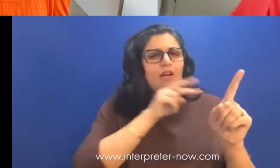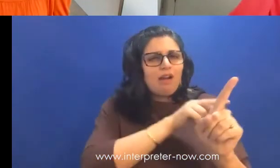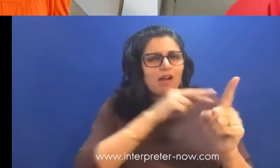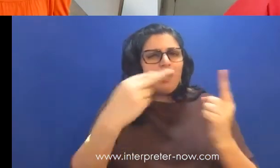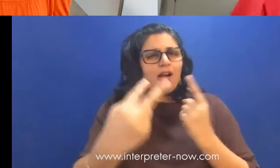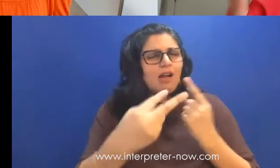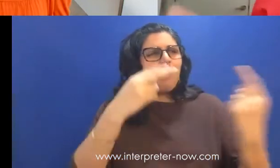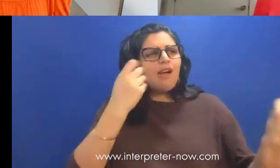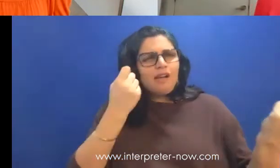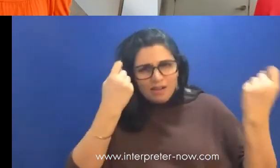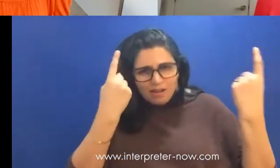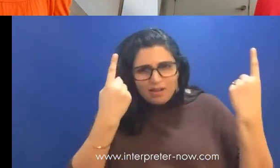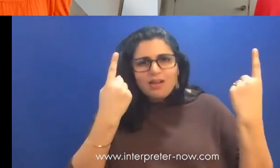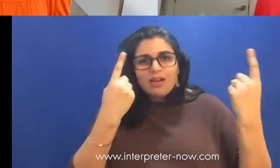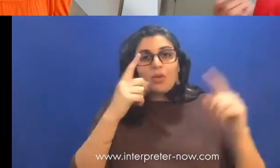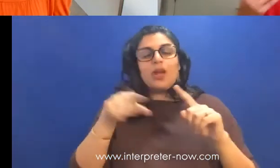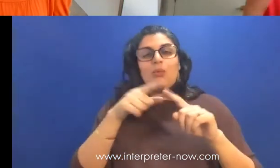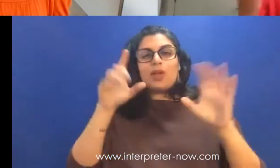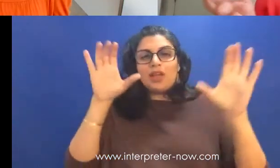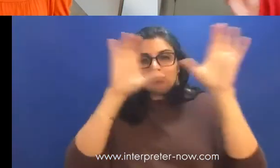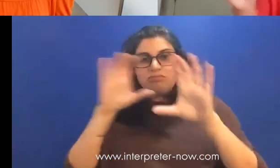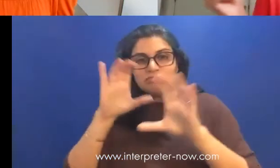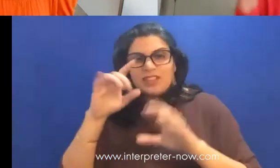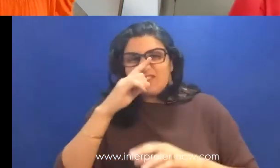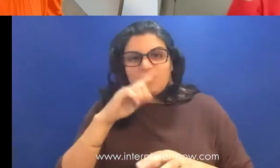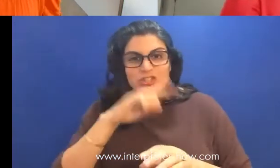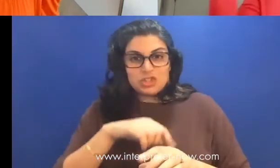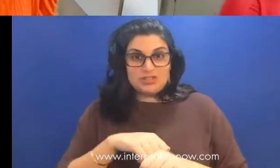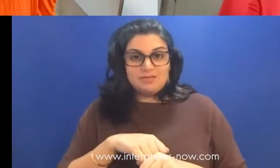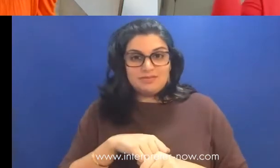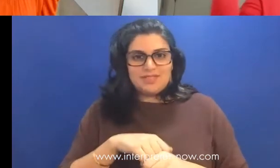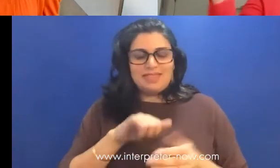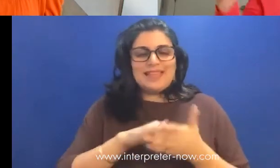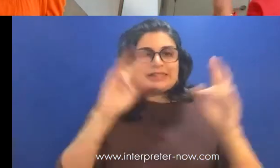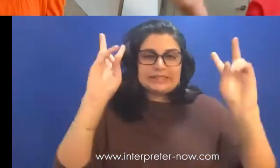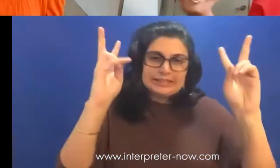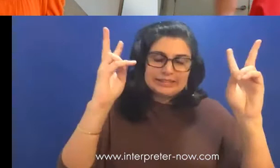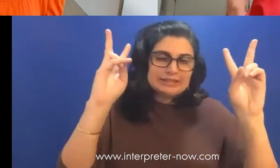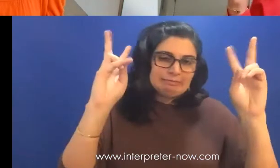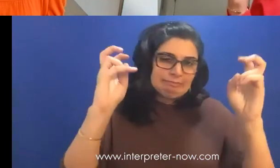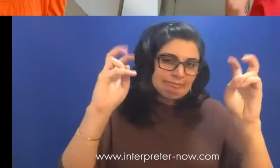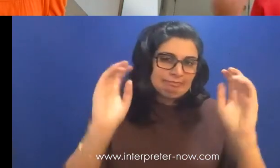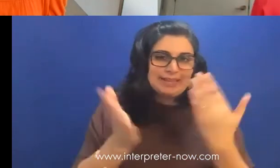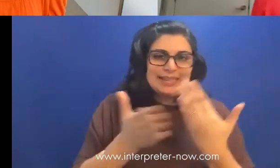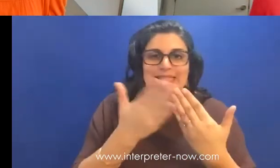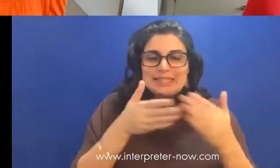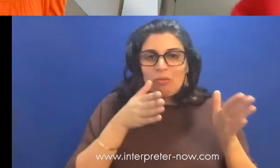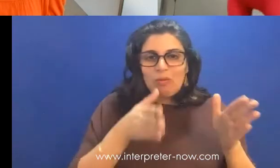of voices in the fiction that we read. So, that's a very "easy way."